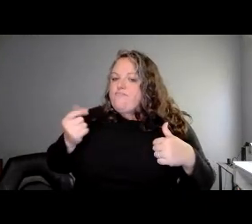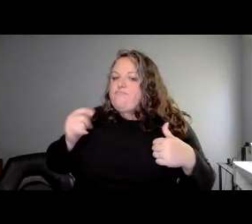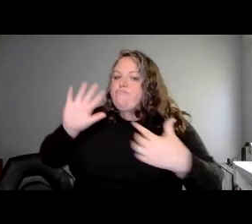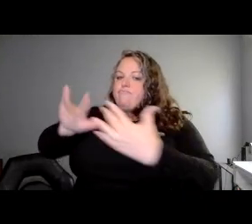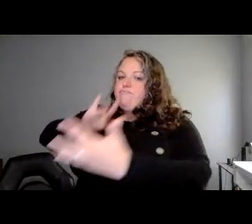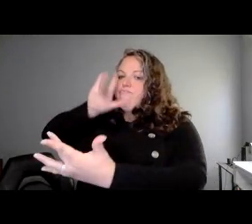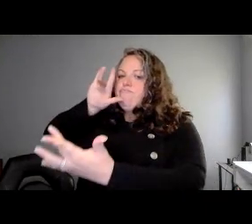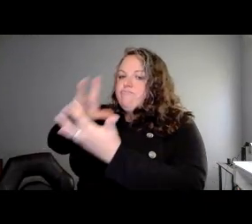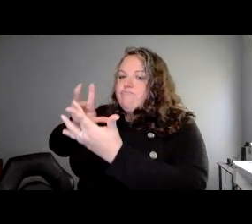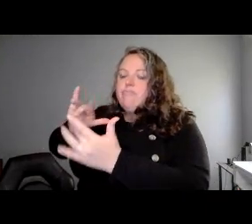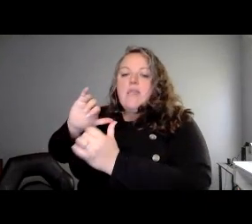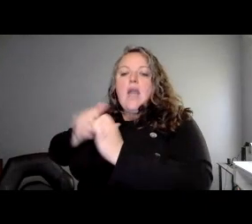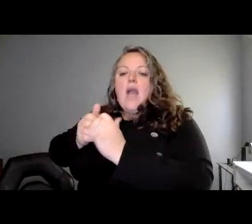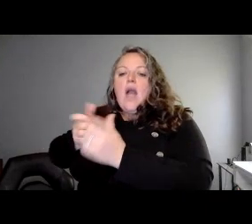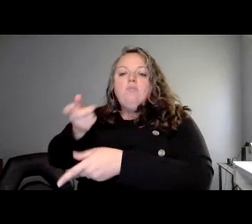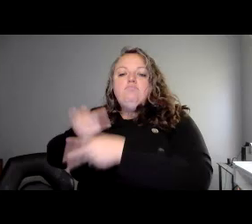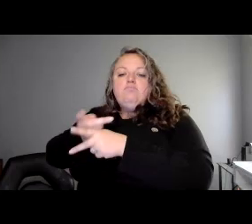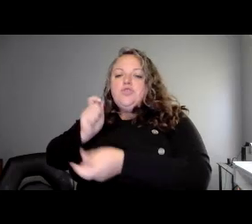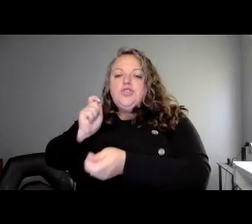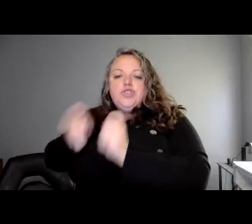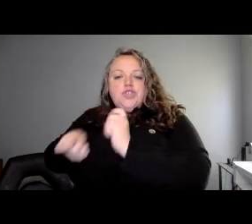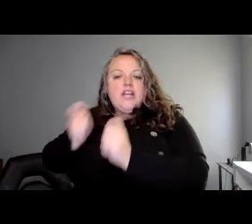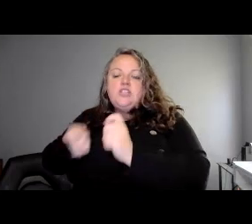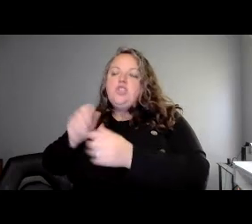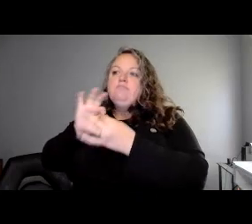handle changes like that. I don't know if there's a way that they could do a